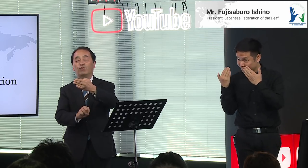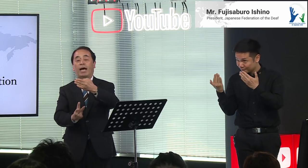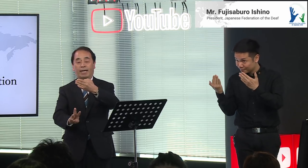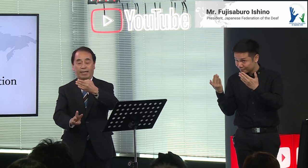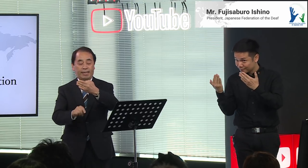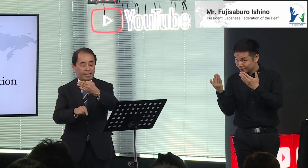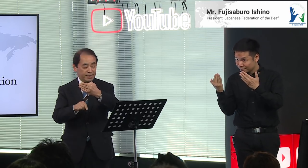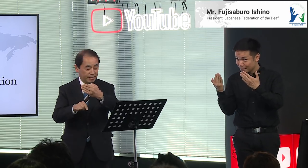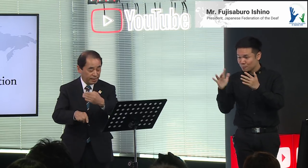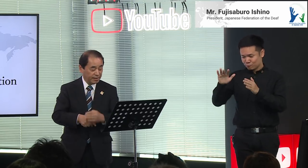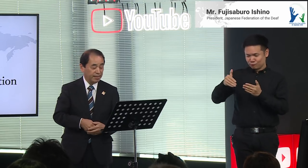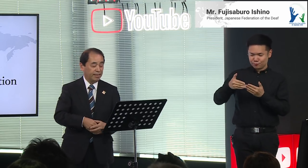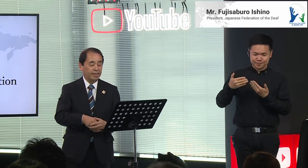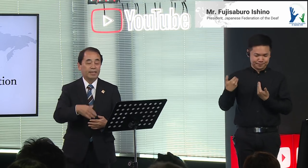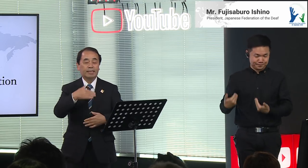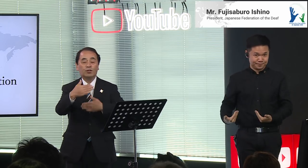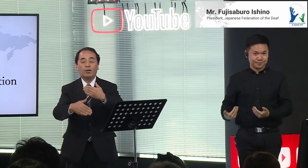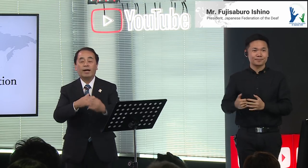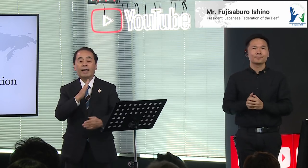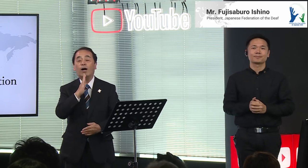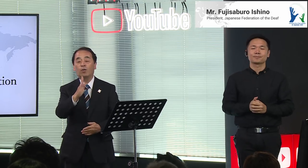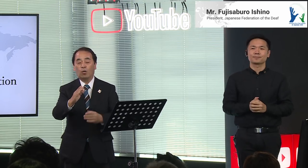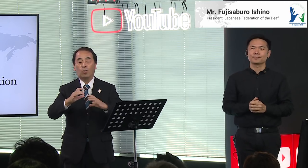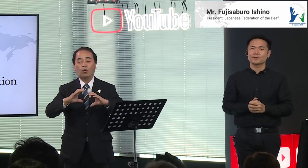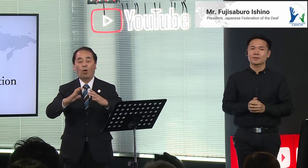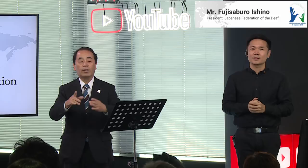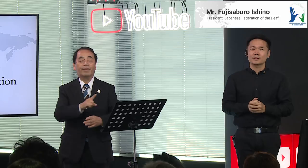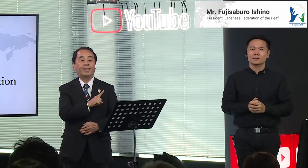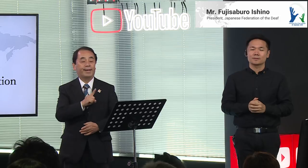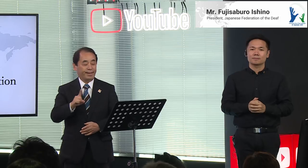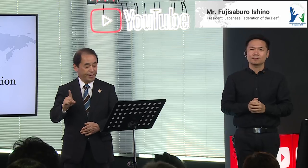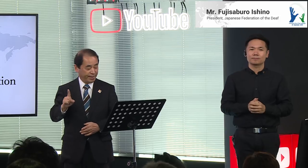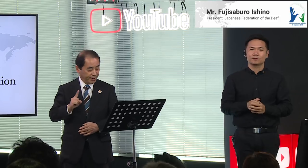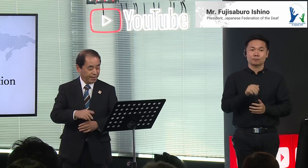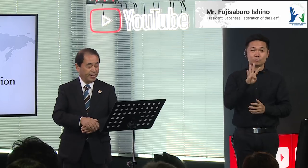Good afternoon. This is the president of Japanese Federation of the Deaf.